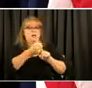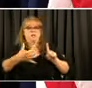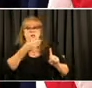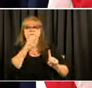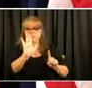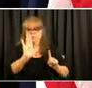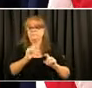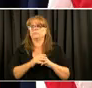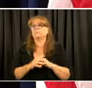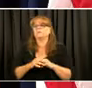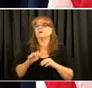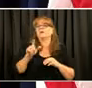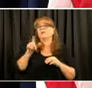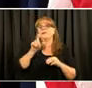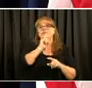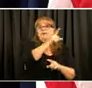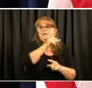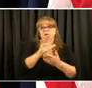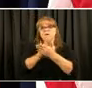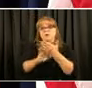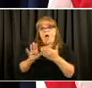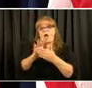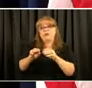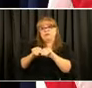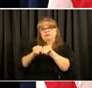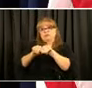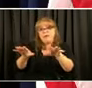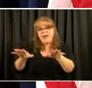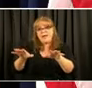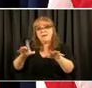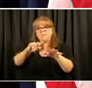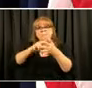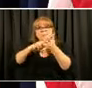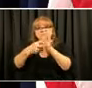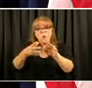students don't live in complete isolation from communities many of them have part-time jobs and